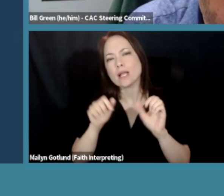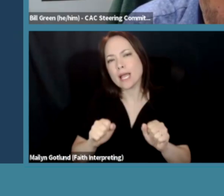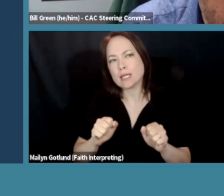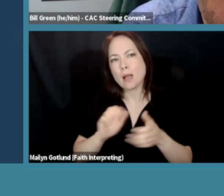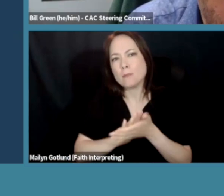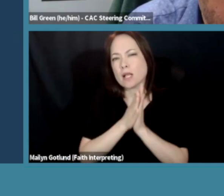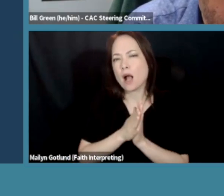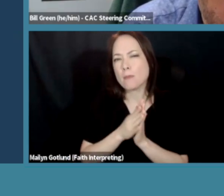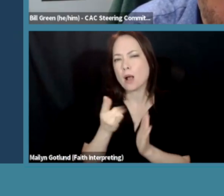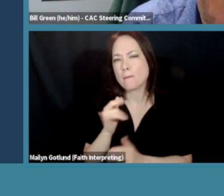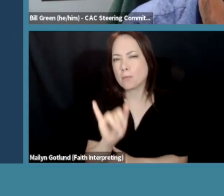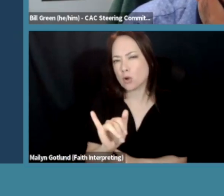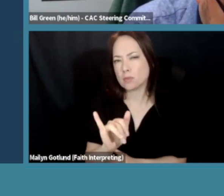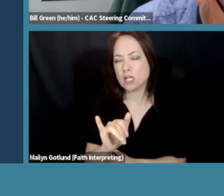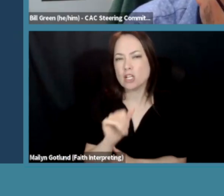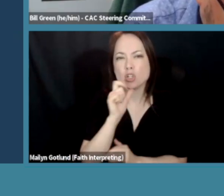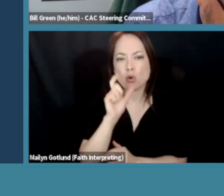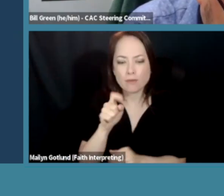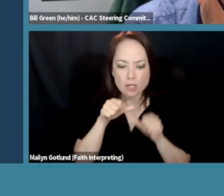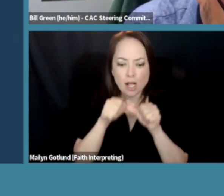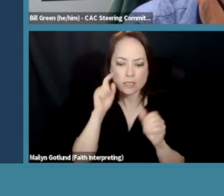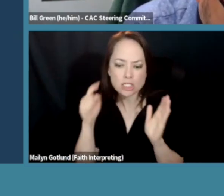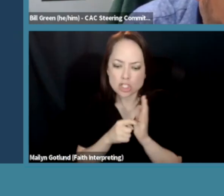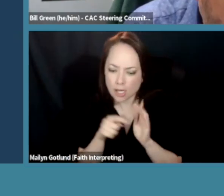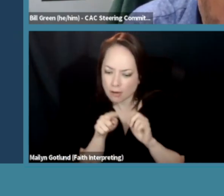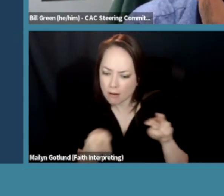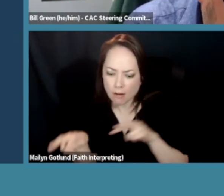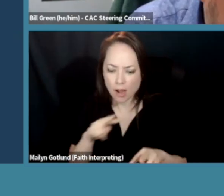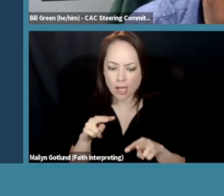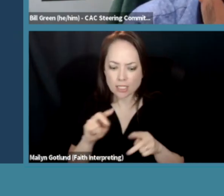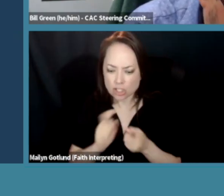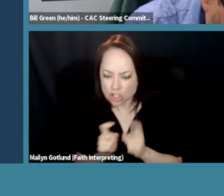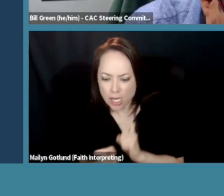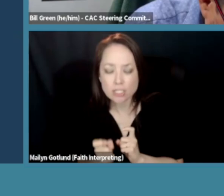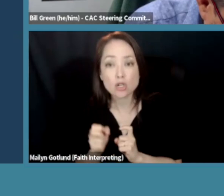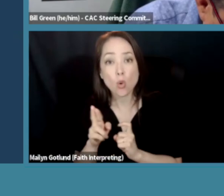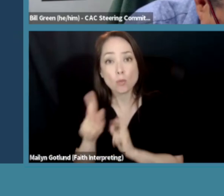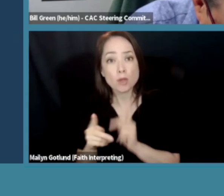not something that needs to constantly be checked or refreshed or requested? Next slide, please.